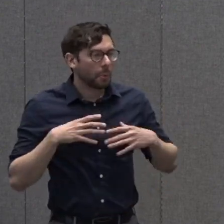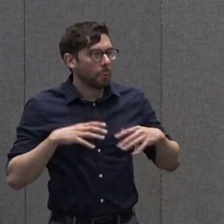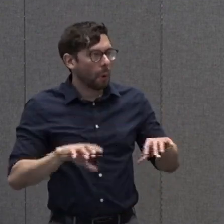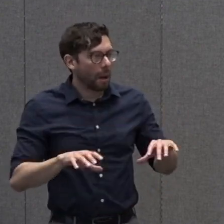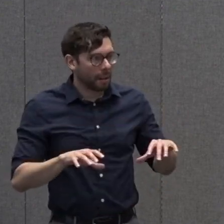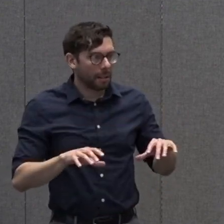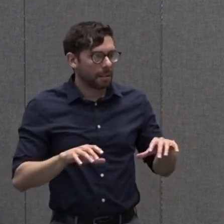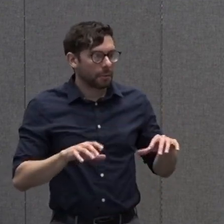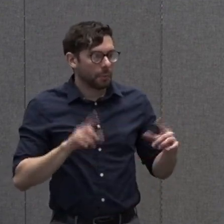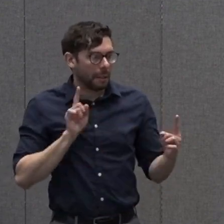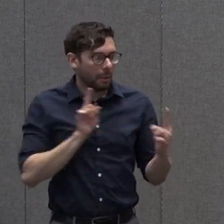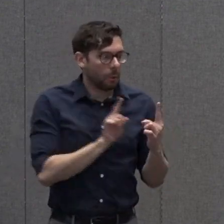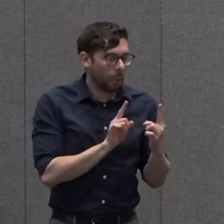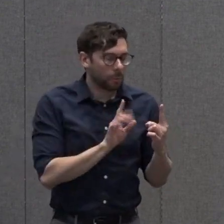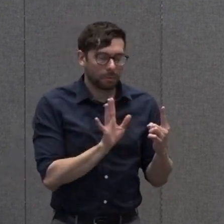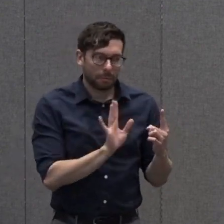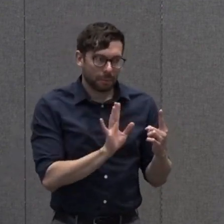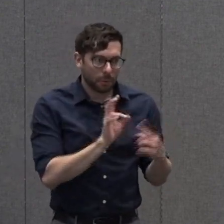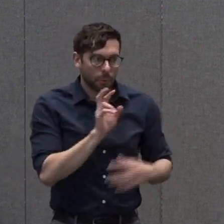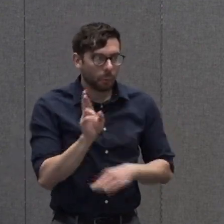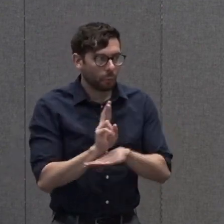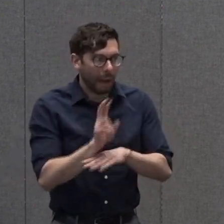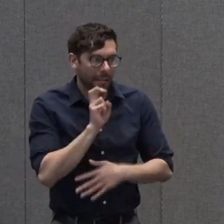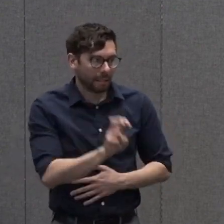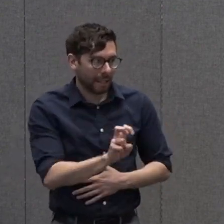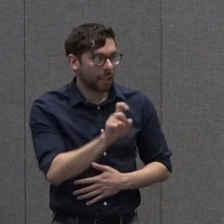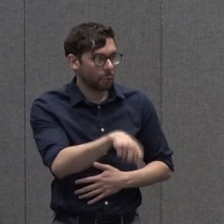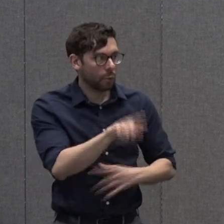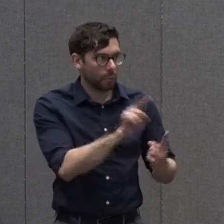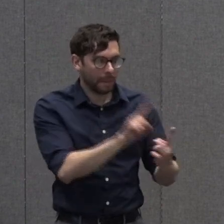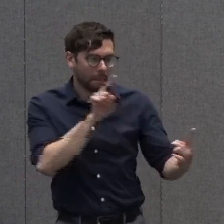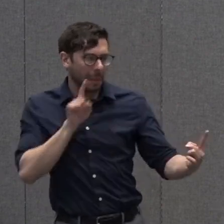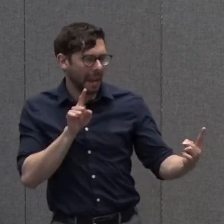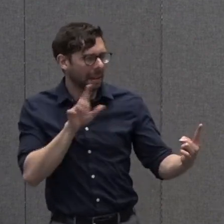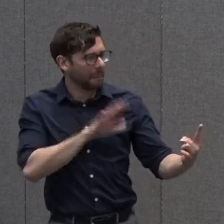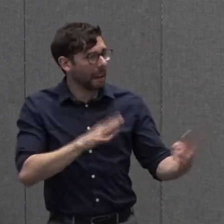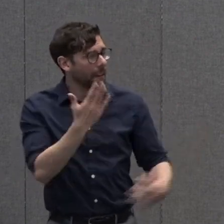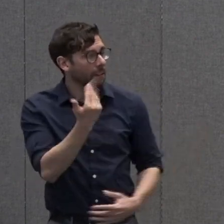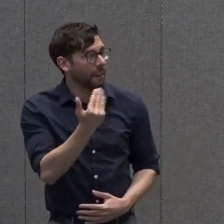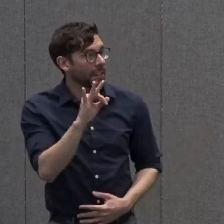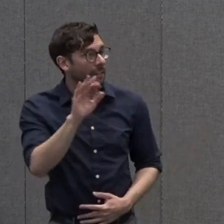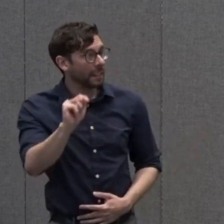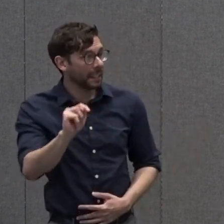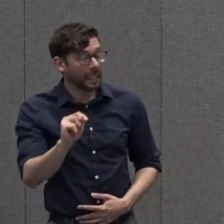you need to stay back according to Wrangler Bob, 15 feet? That's social distancing with a rattlesnake.